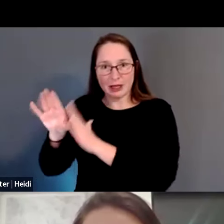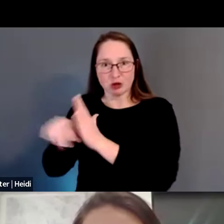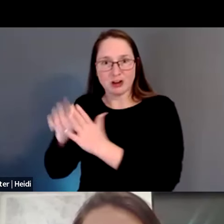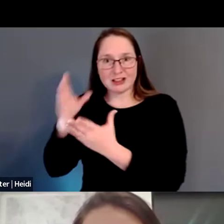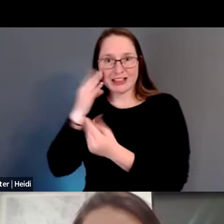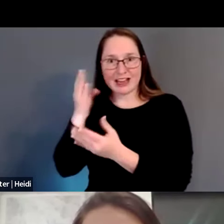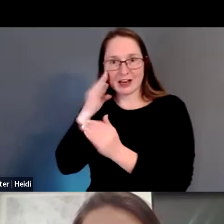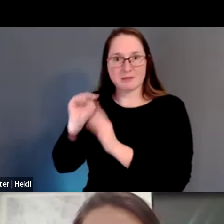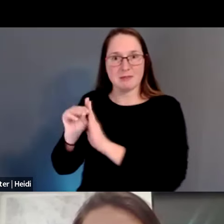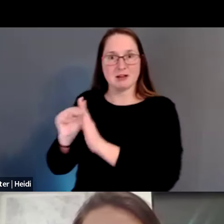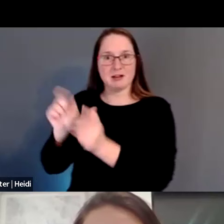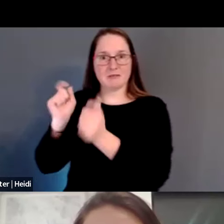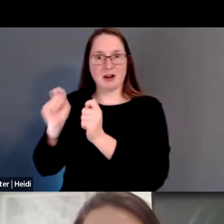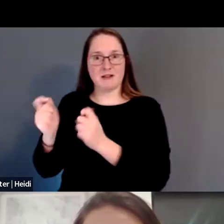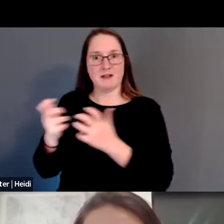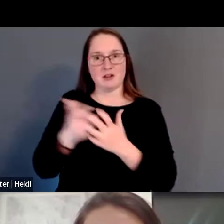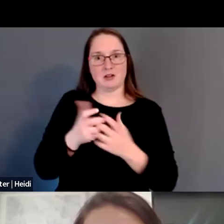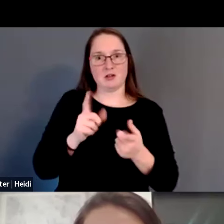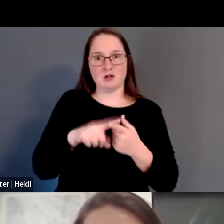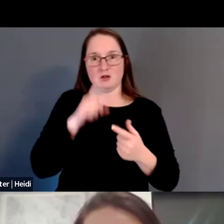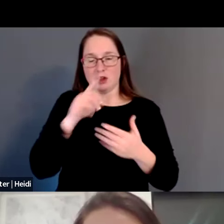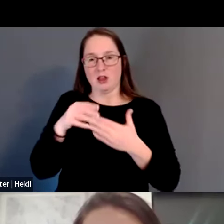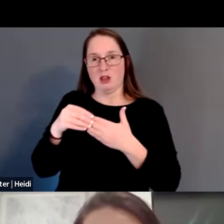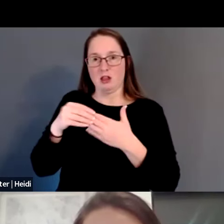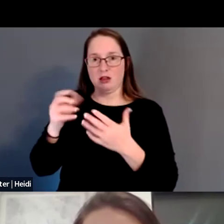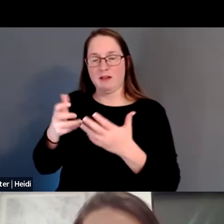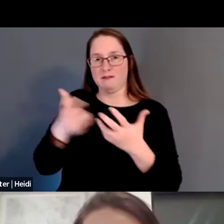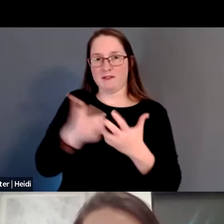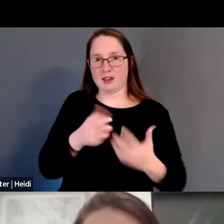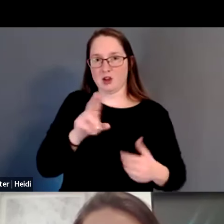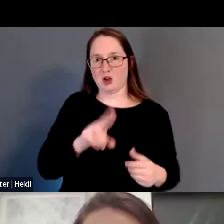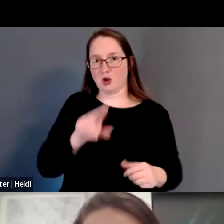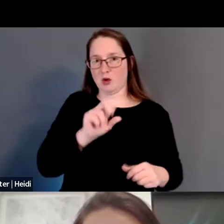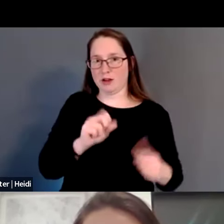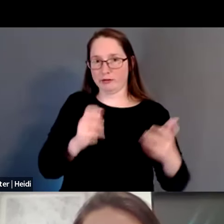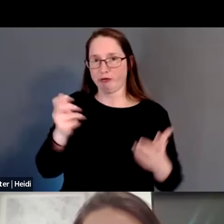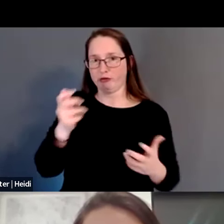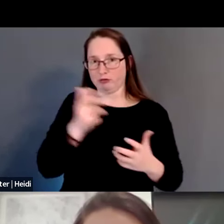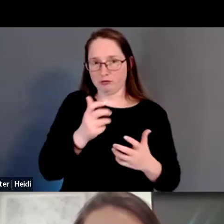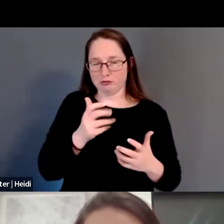They modify it to loosely that the US economy.